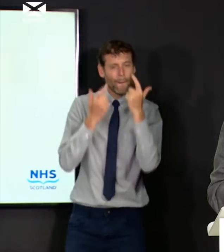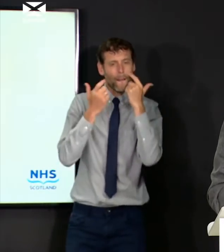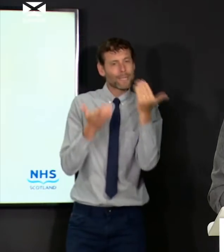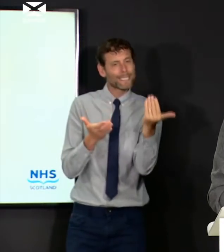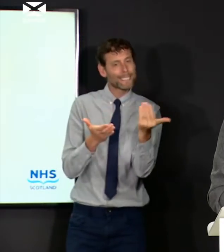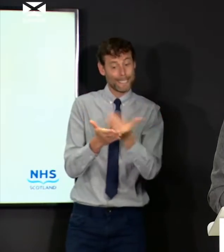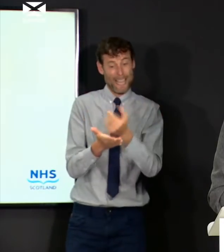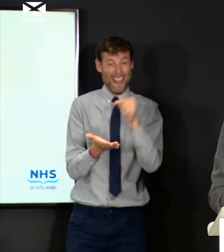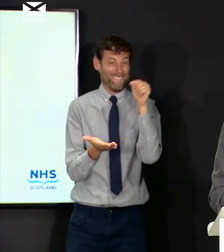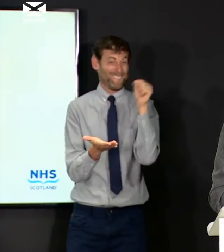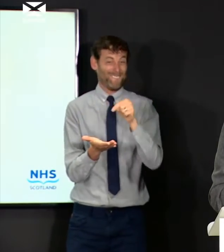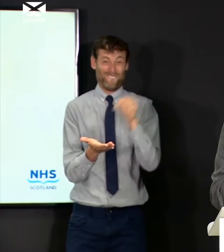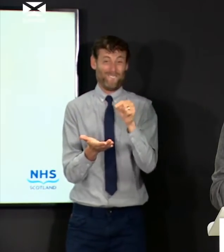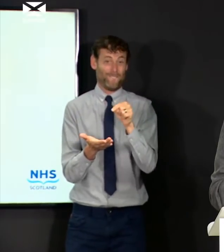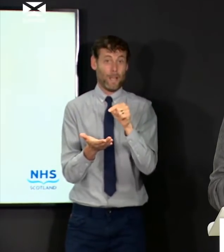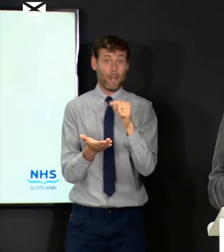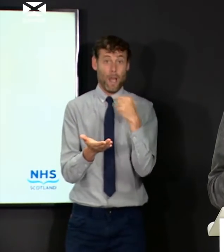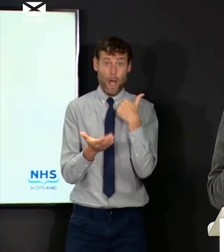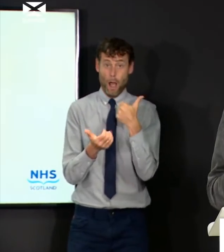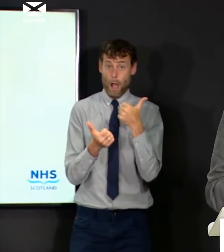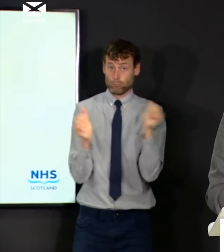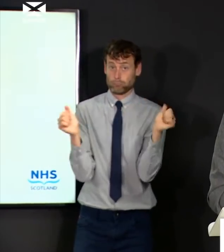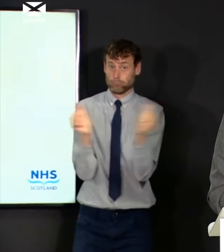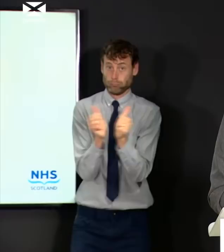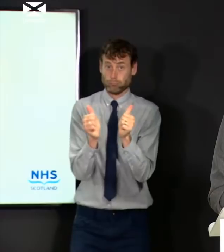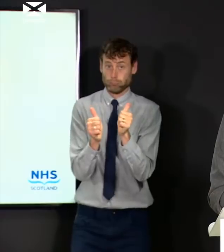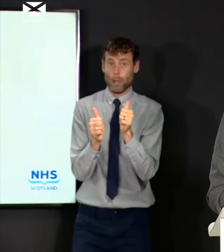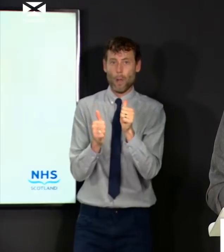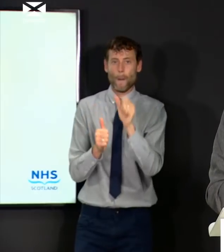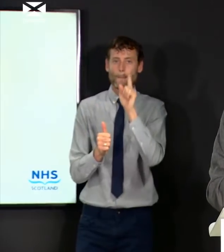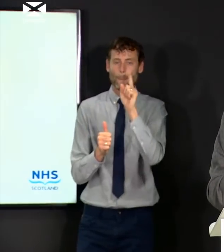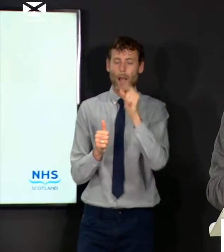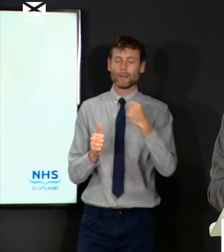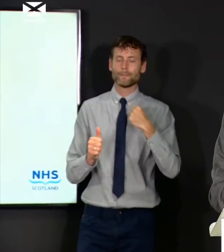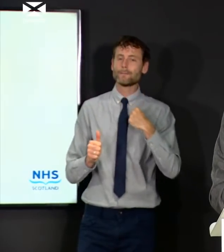I'm hugely supportive of it, but I'm also nervous about it which is why it will be named